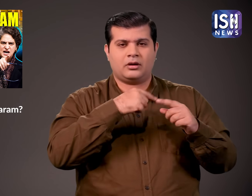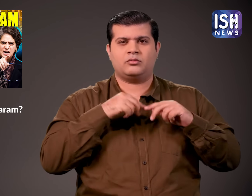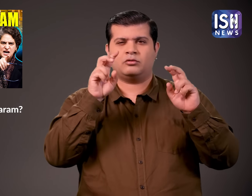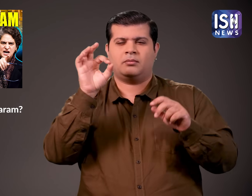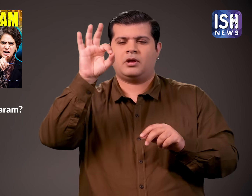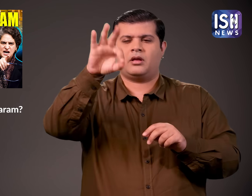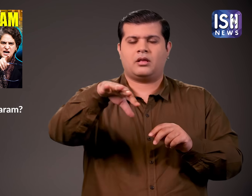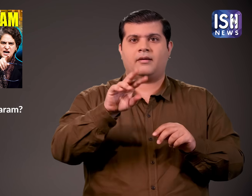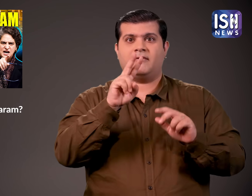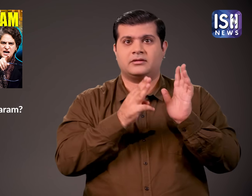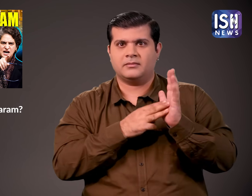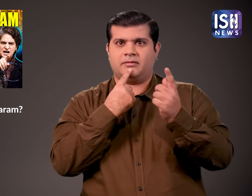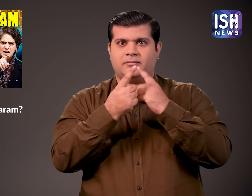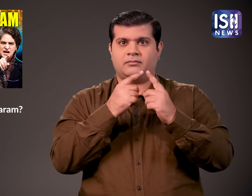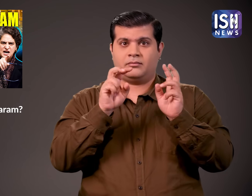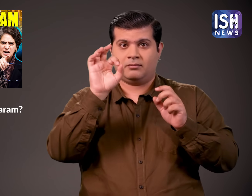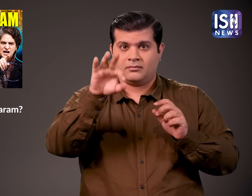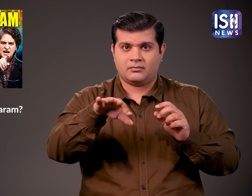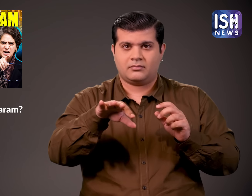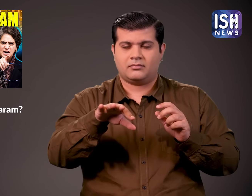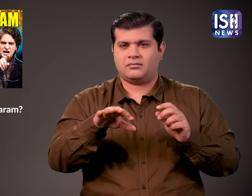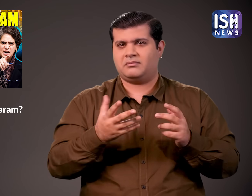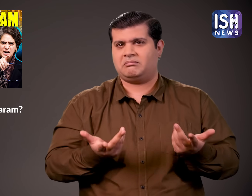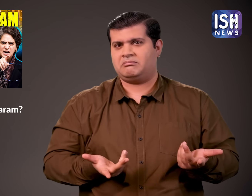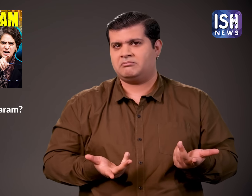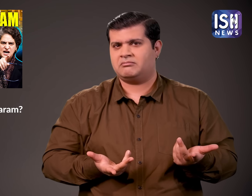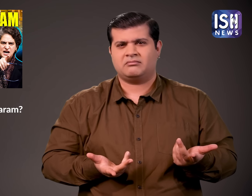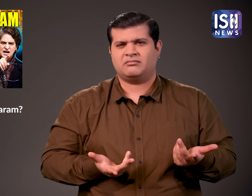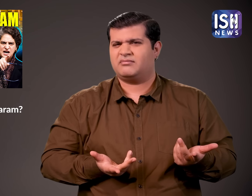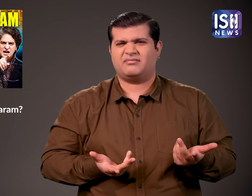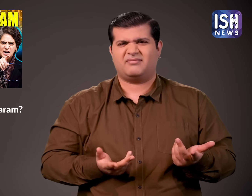this discussion of Vande Mataram is being held.